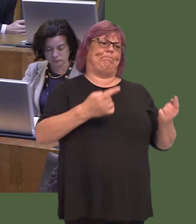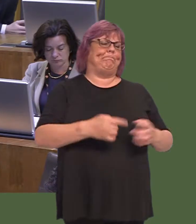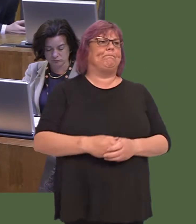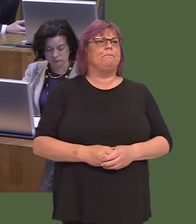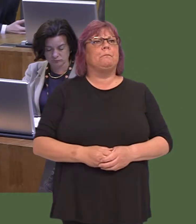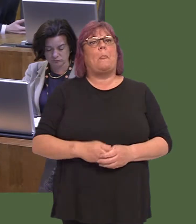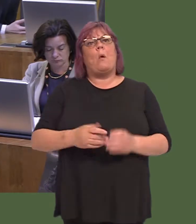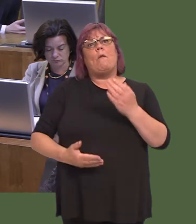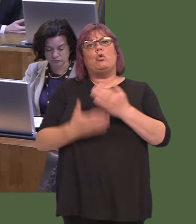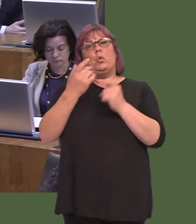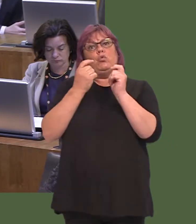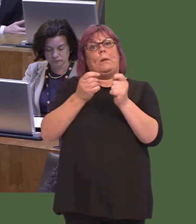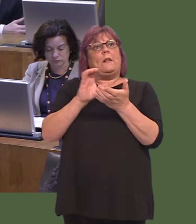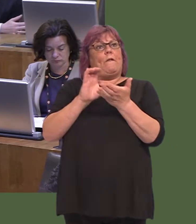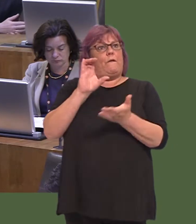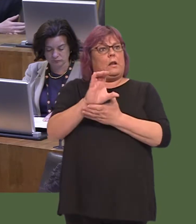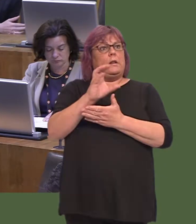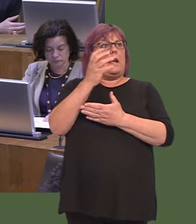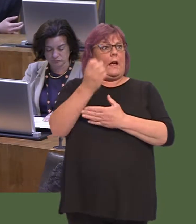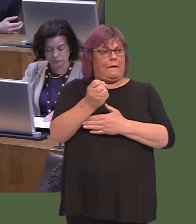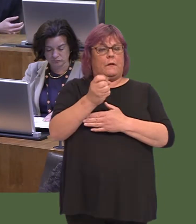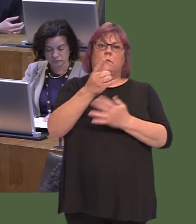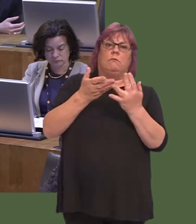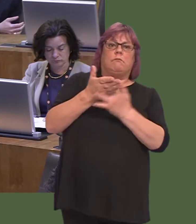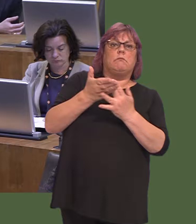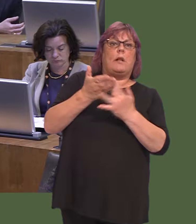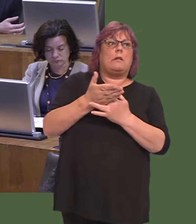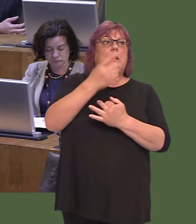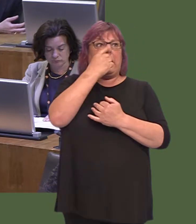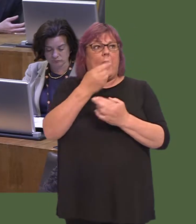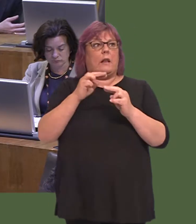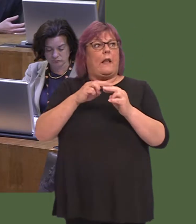They're able to access the new treatments fund, if that's appropriate for what they wish to take forward.